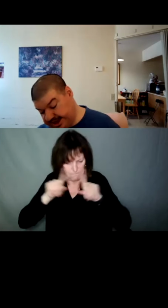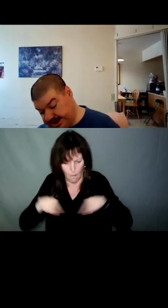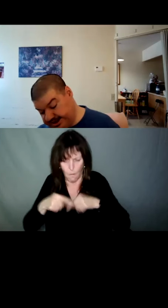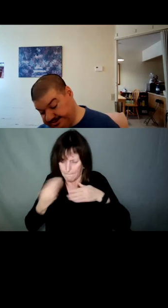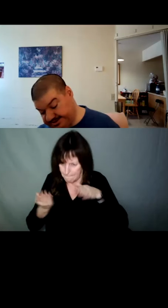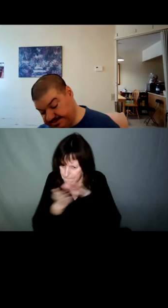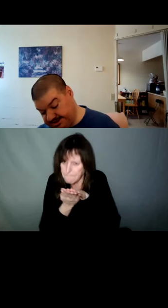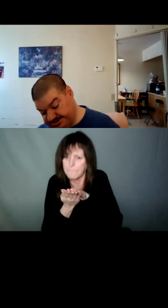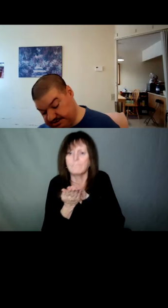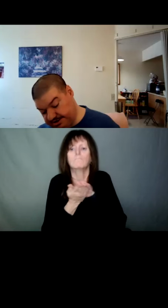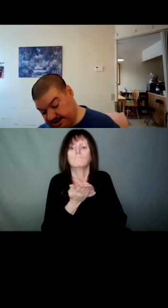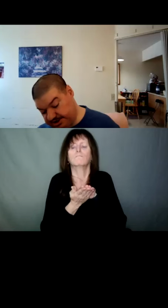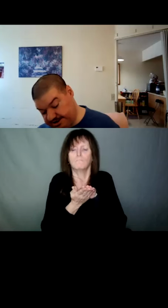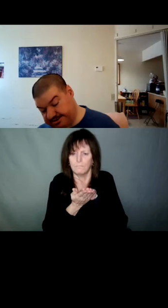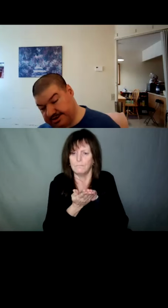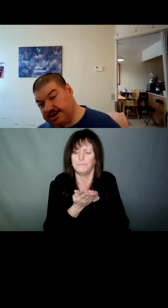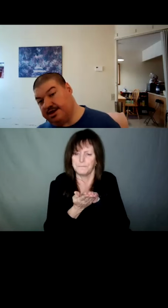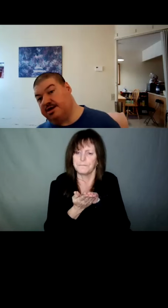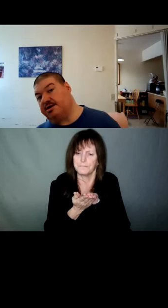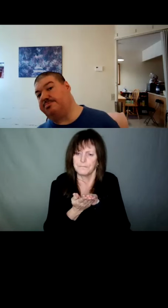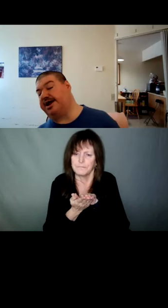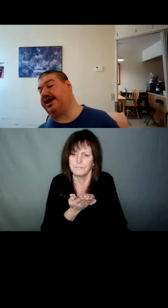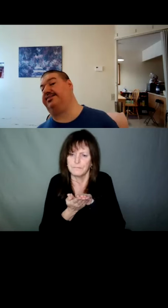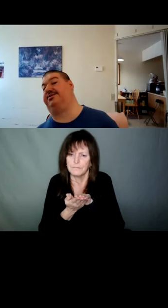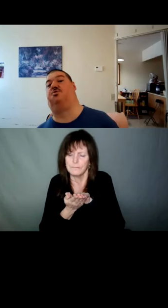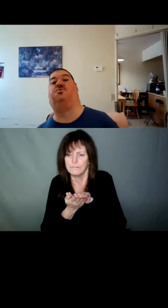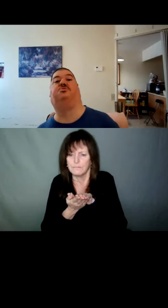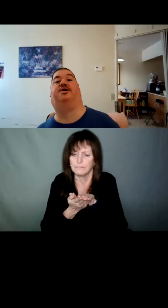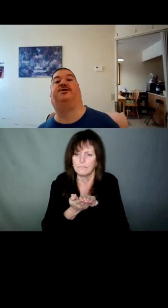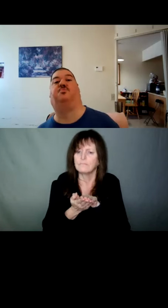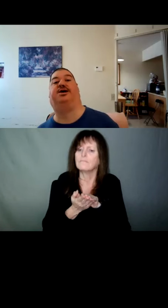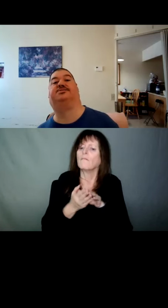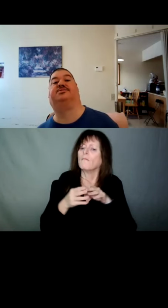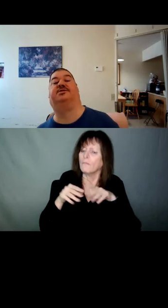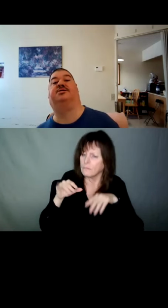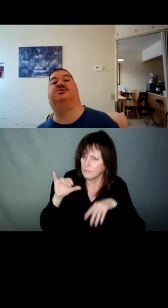of a consent form and also